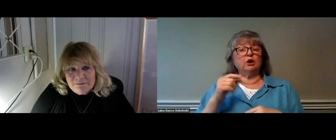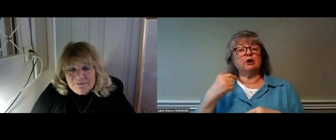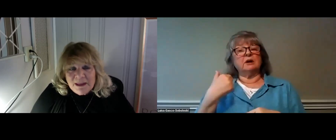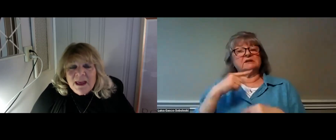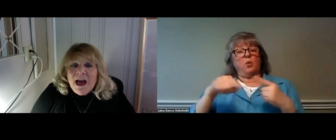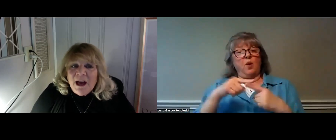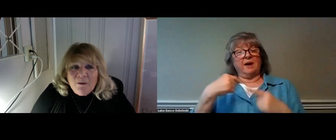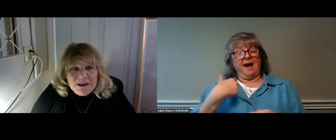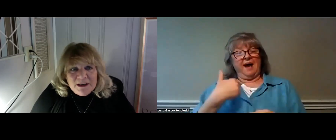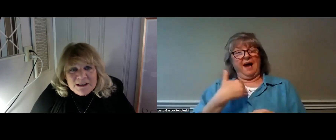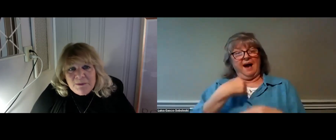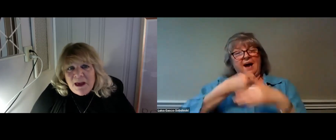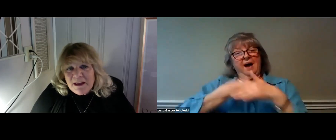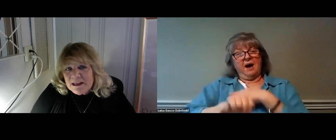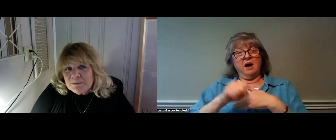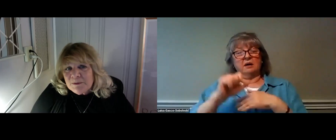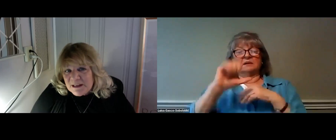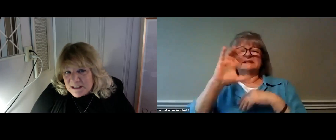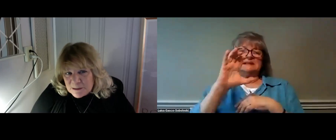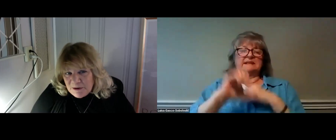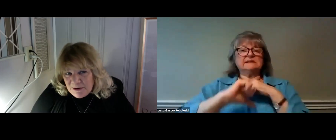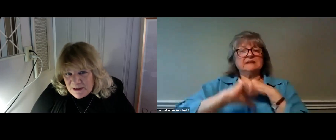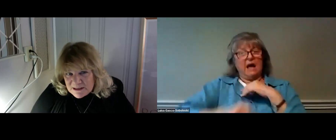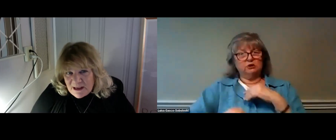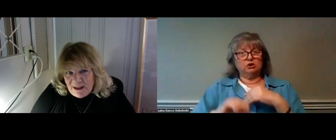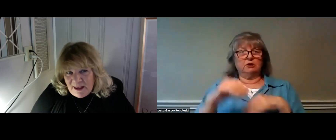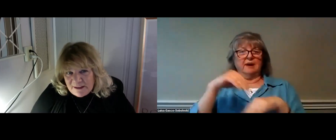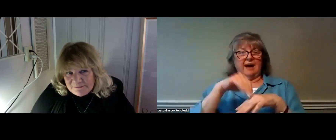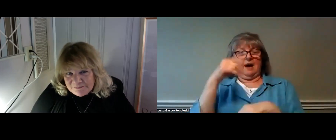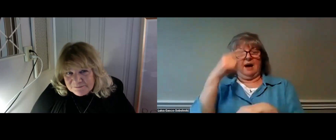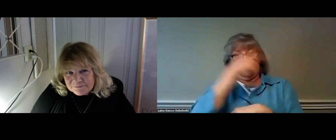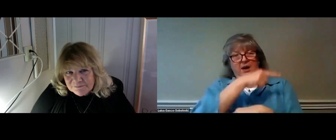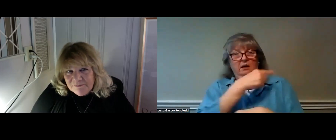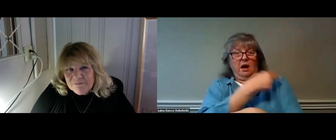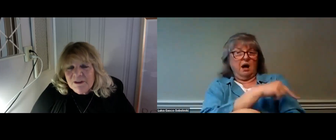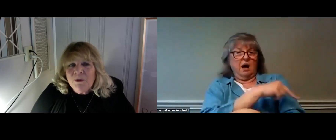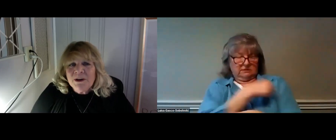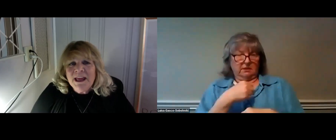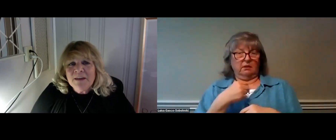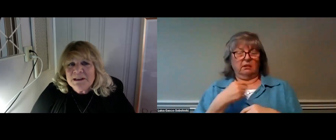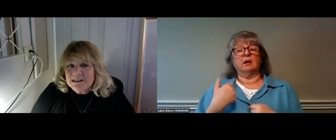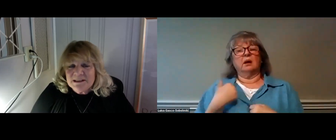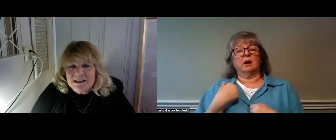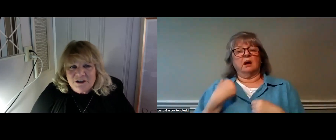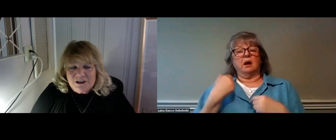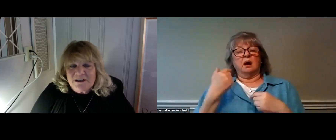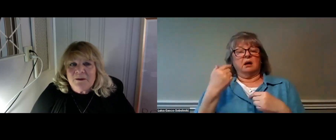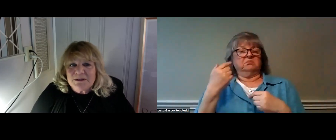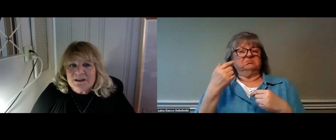I want to explain an experience I had when I had my c-section and I was in the